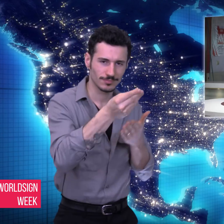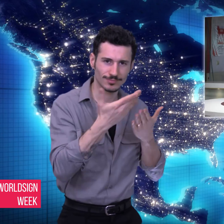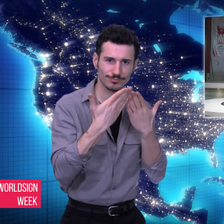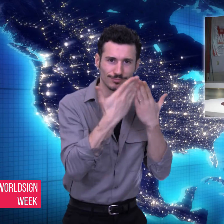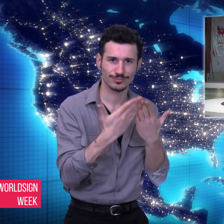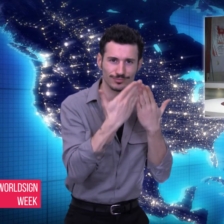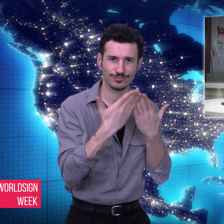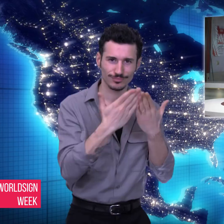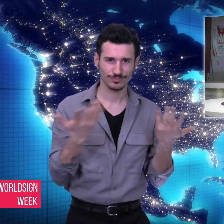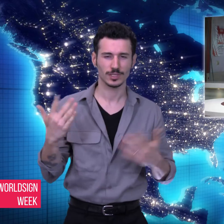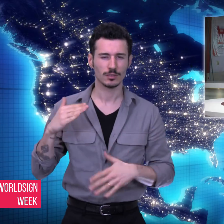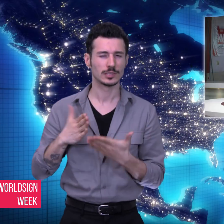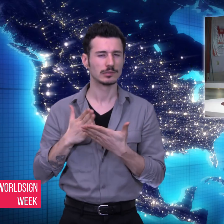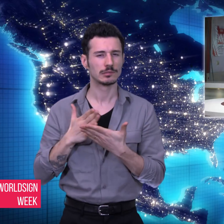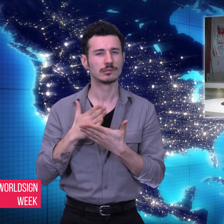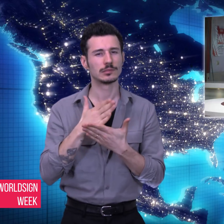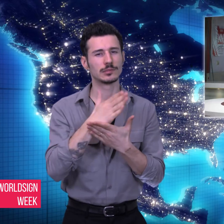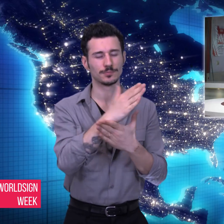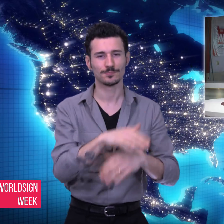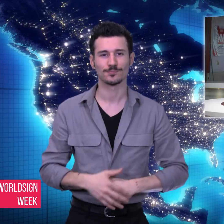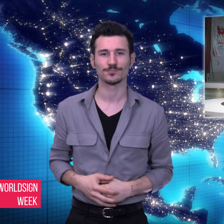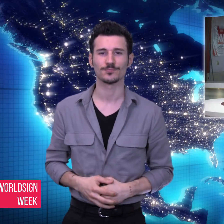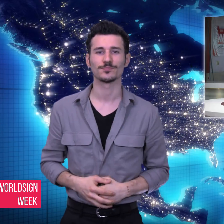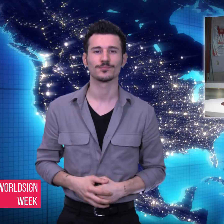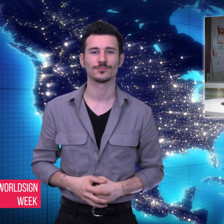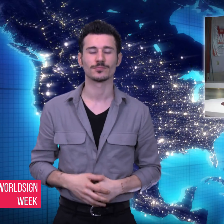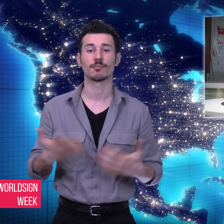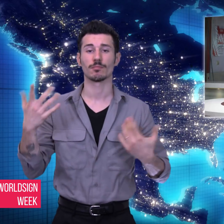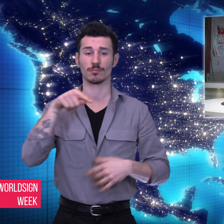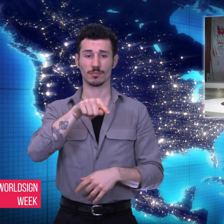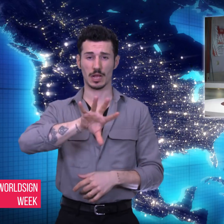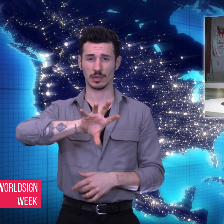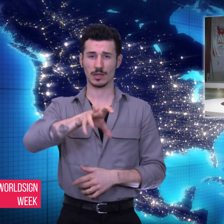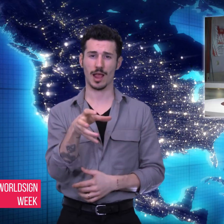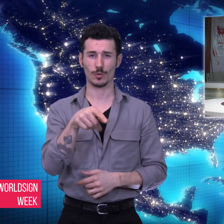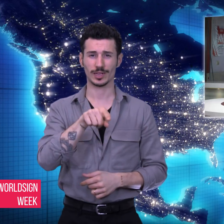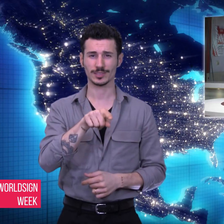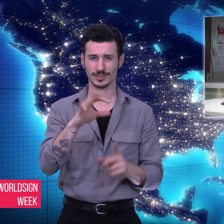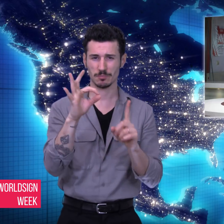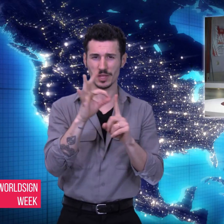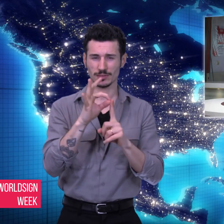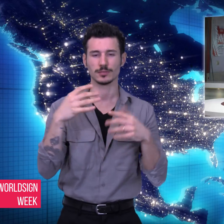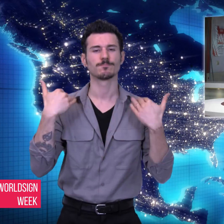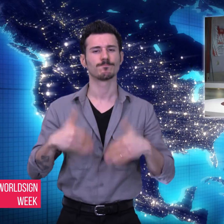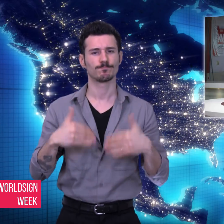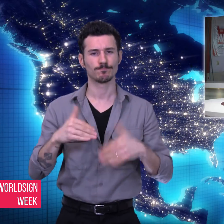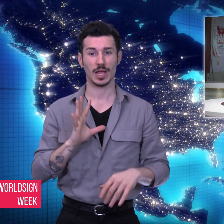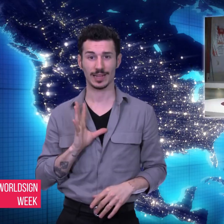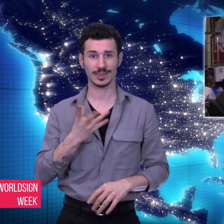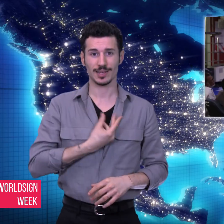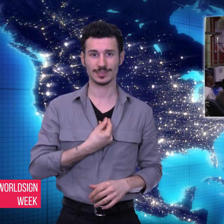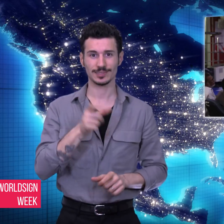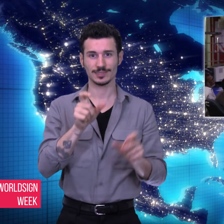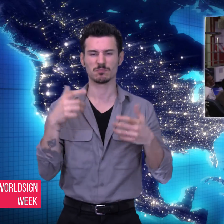Despite transgender people being ostracized by family and